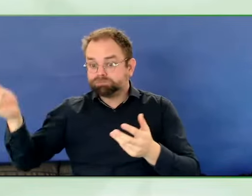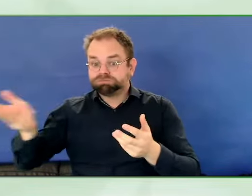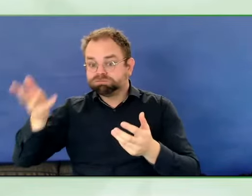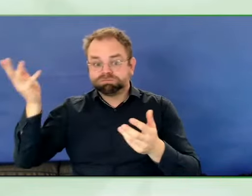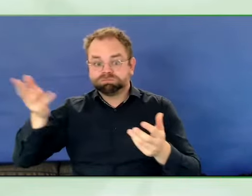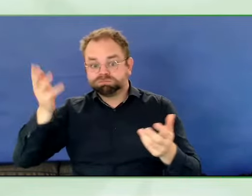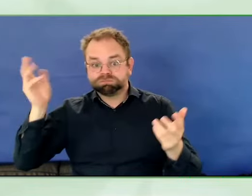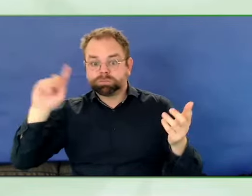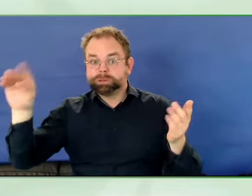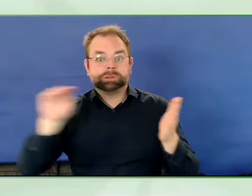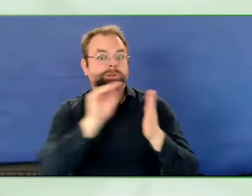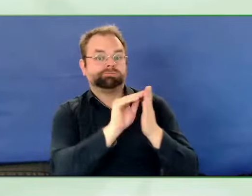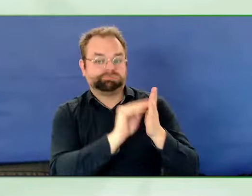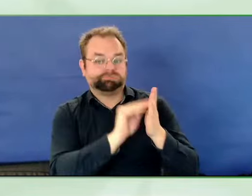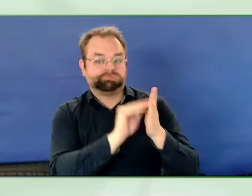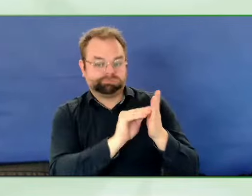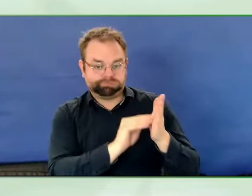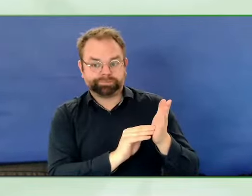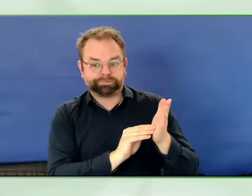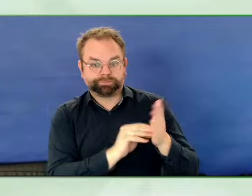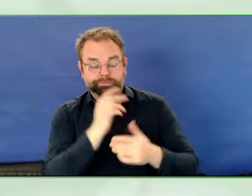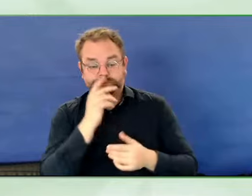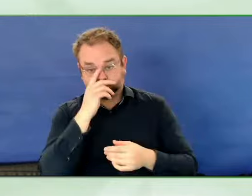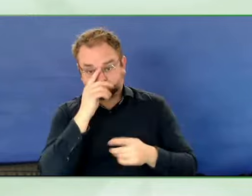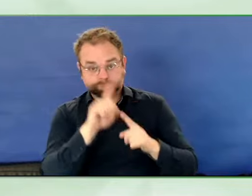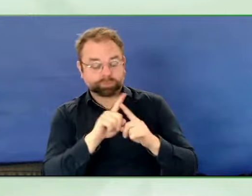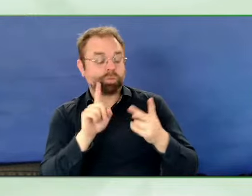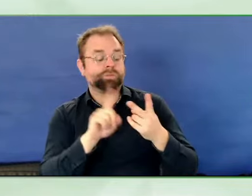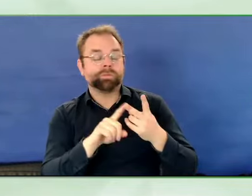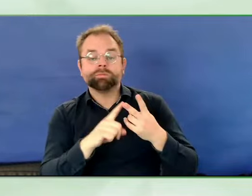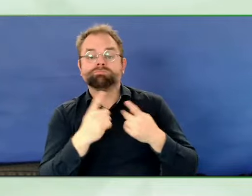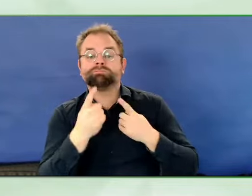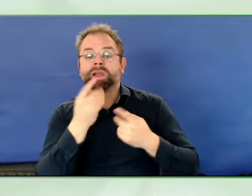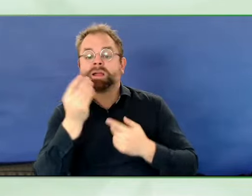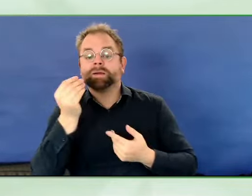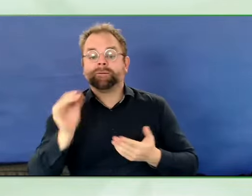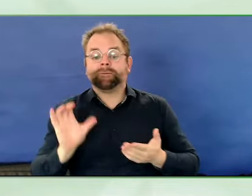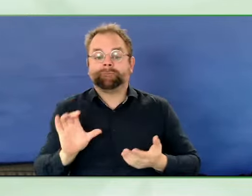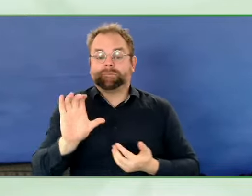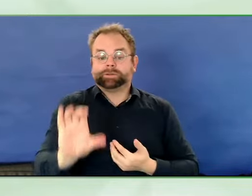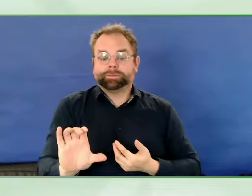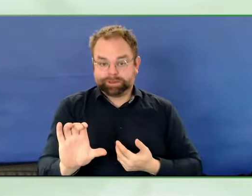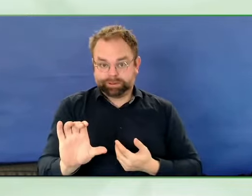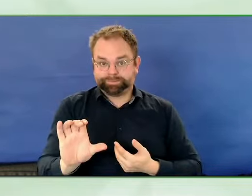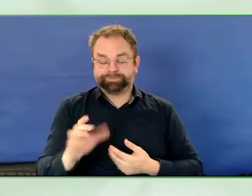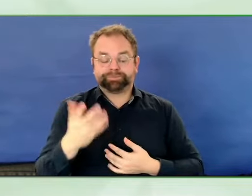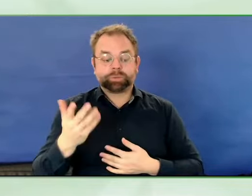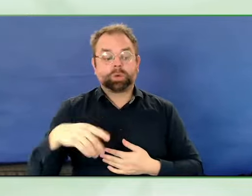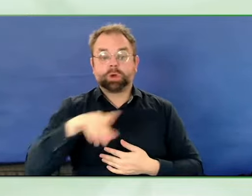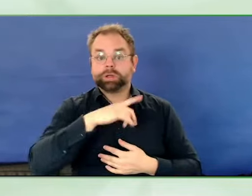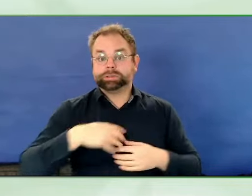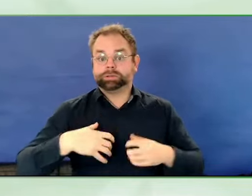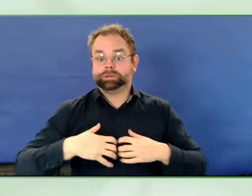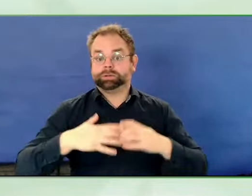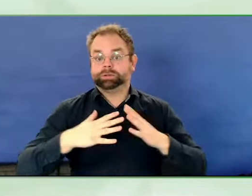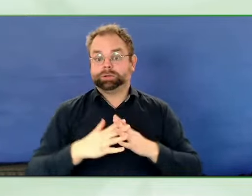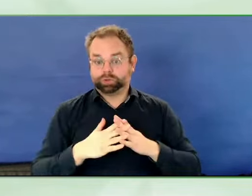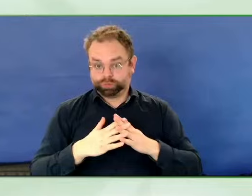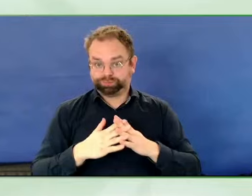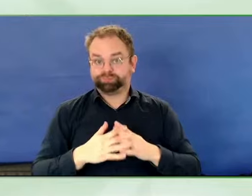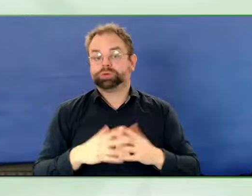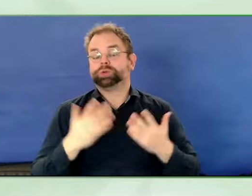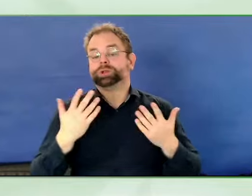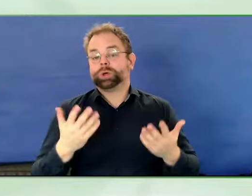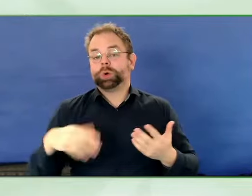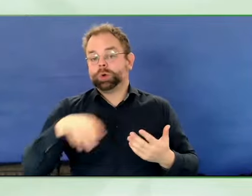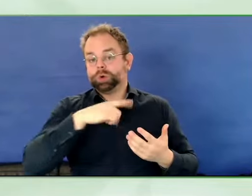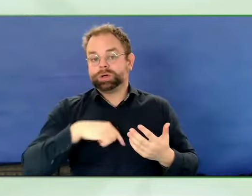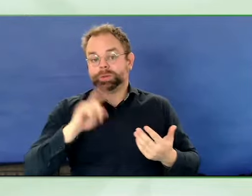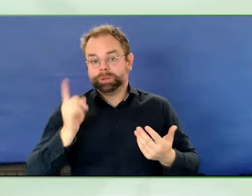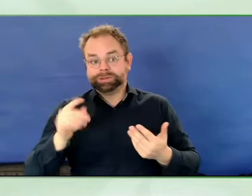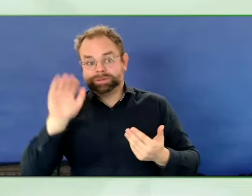was talking to our investors explaining that now we are focusing on inclusion and access